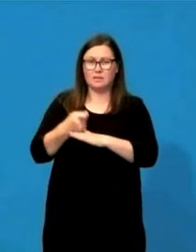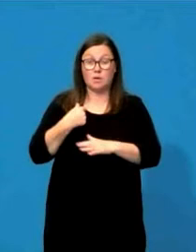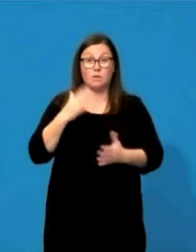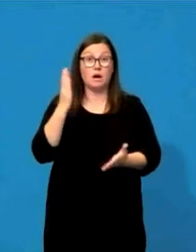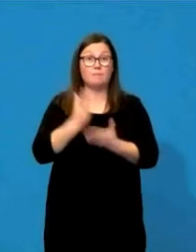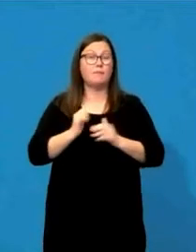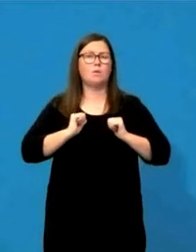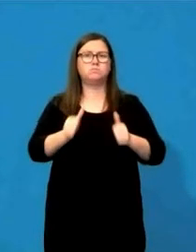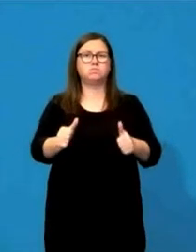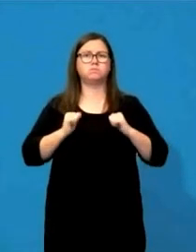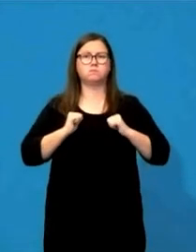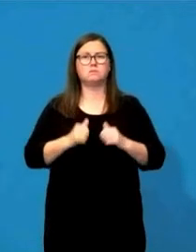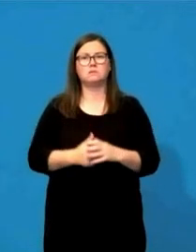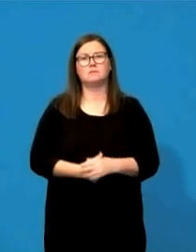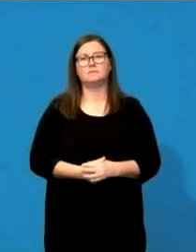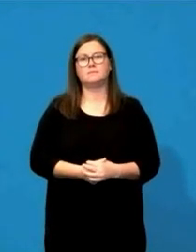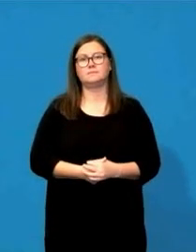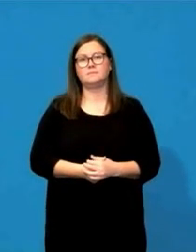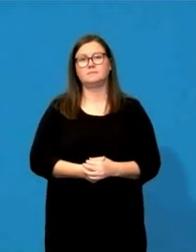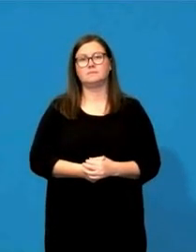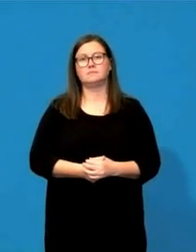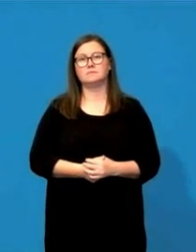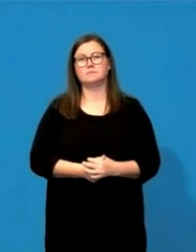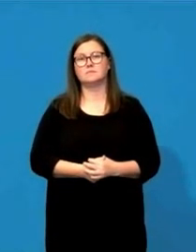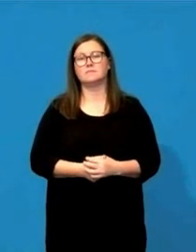I think, going back to your question about an ordinary life, one thing that I really liked